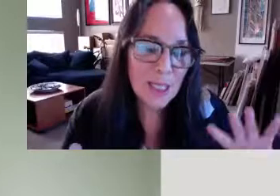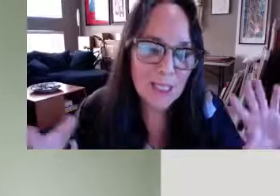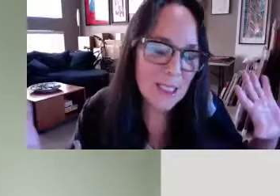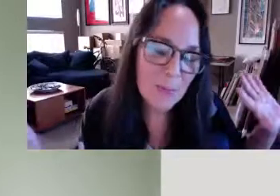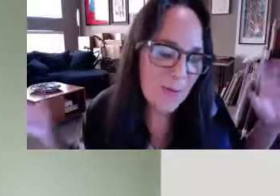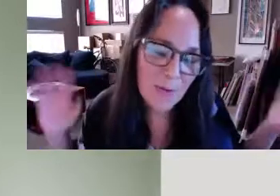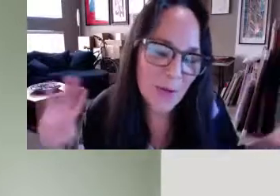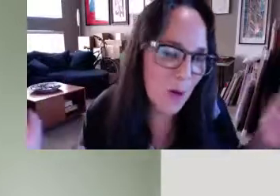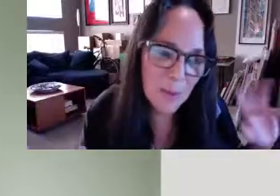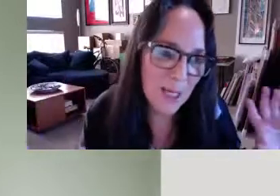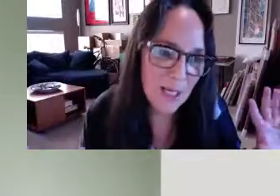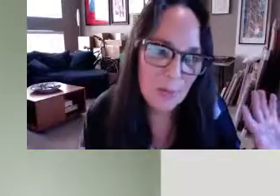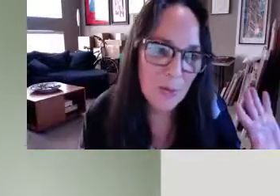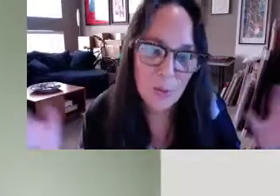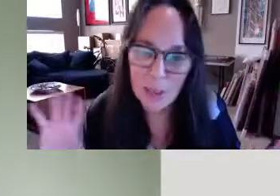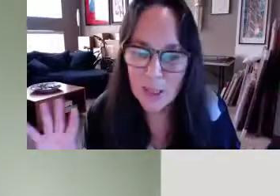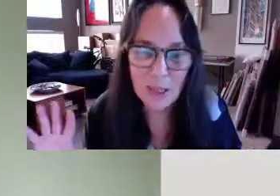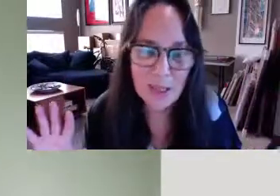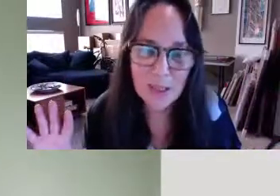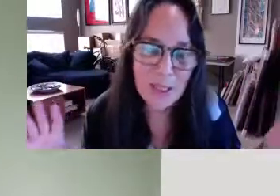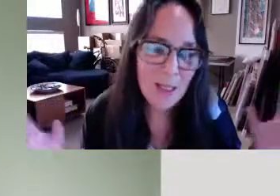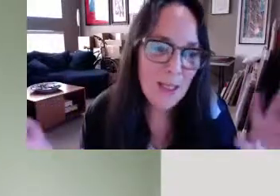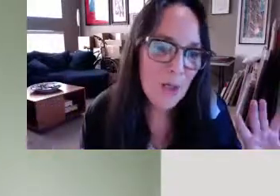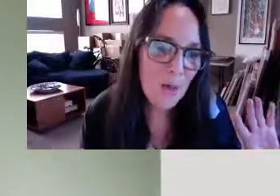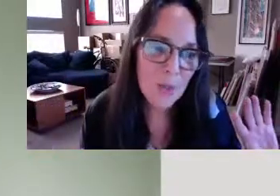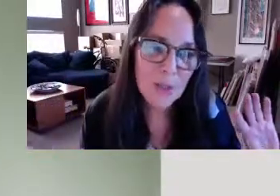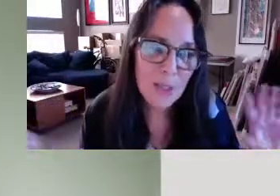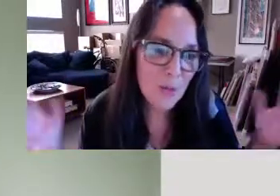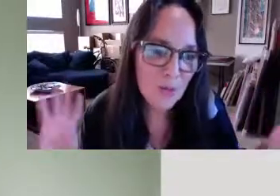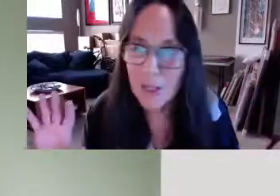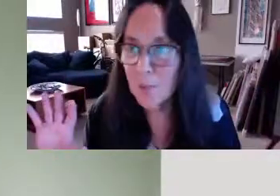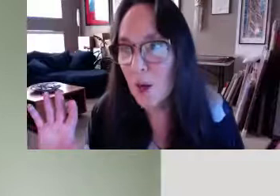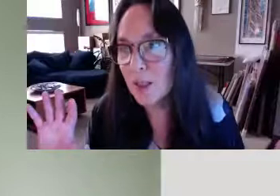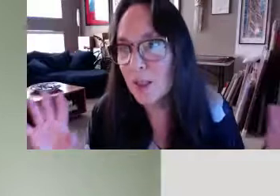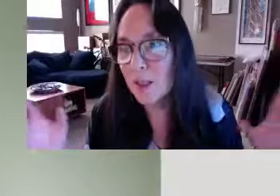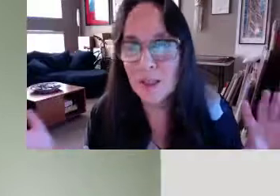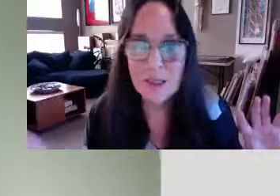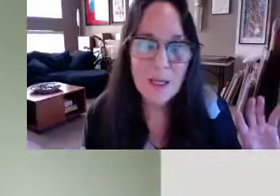just became very complicated about doing that and you know with the history of light boxes